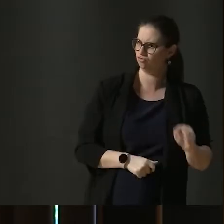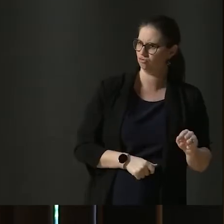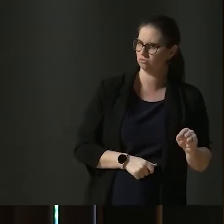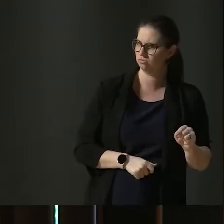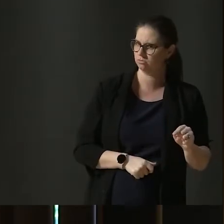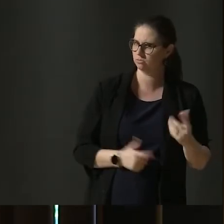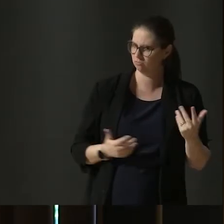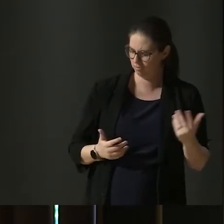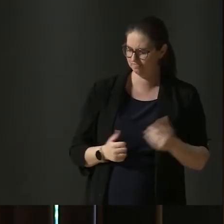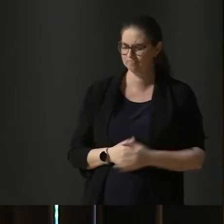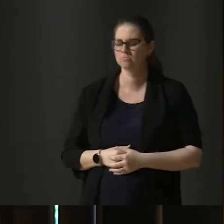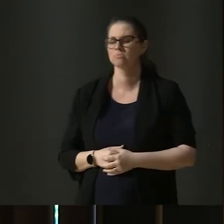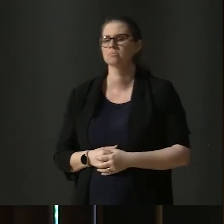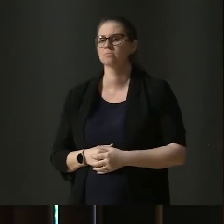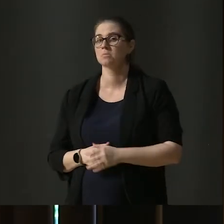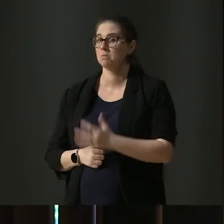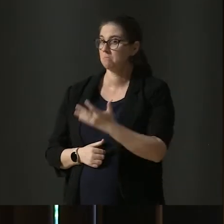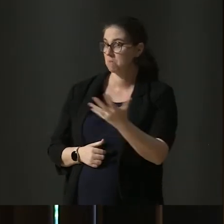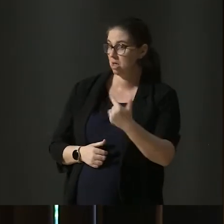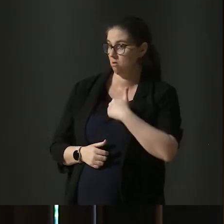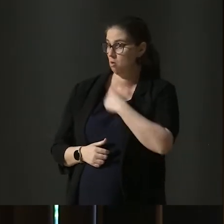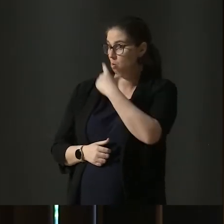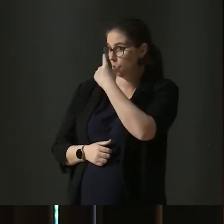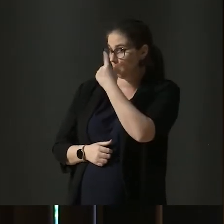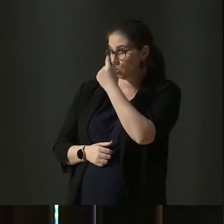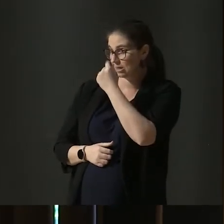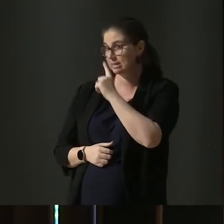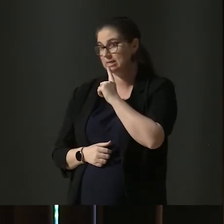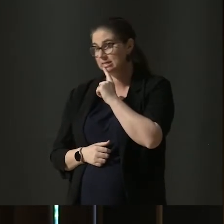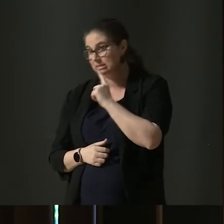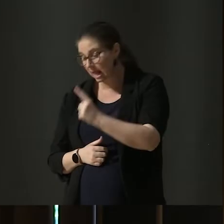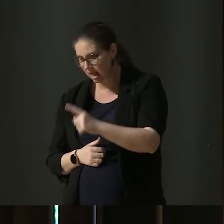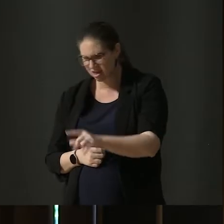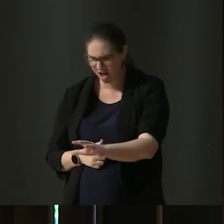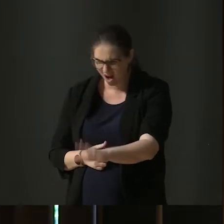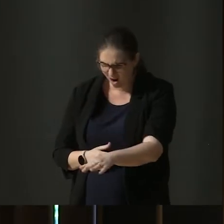Instead, we could say. Oh, that got hard.